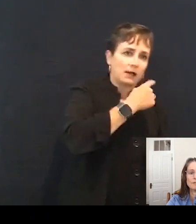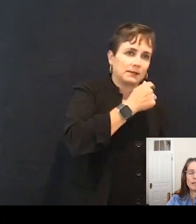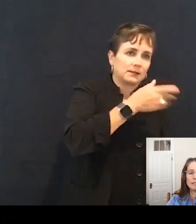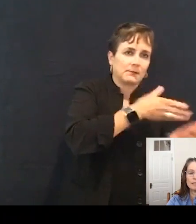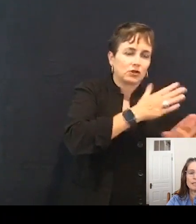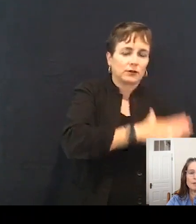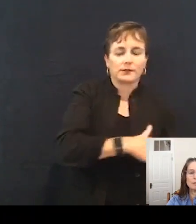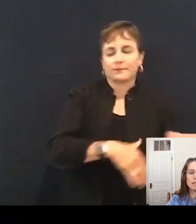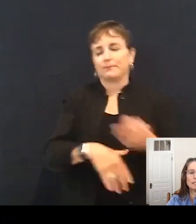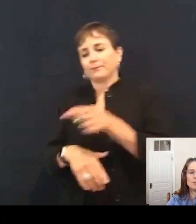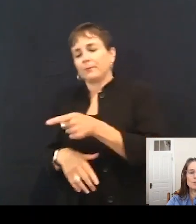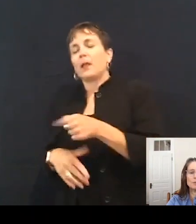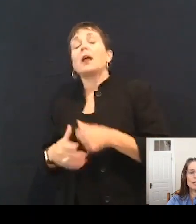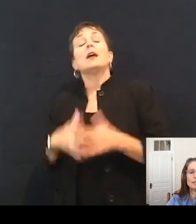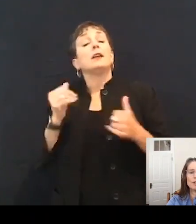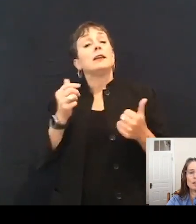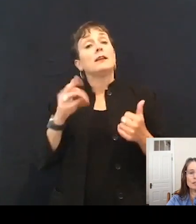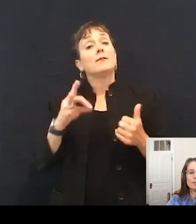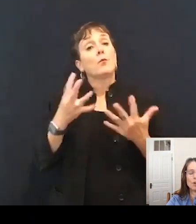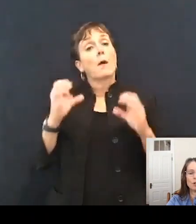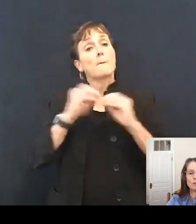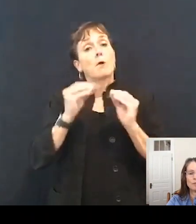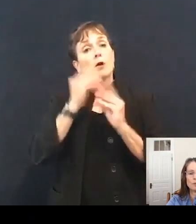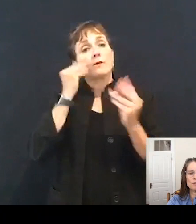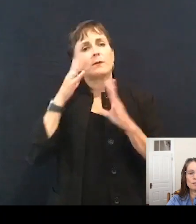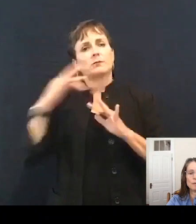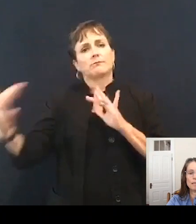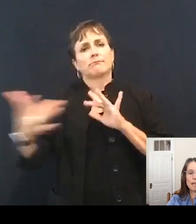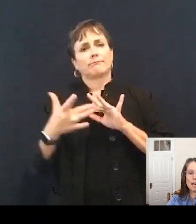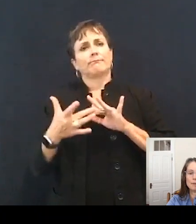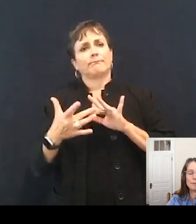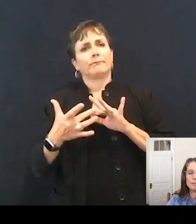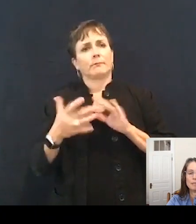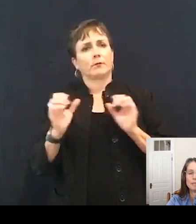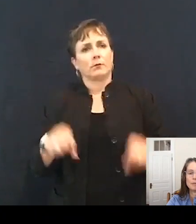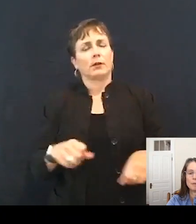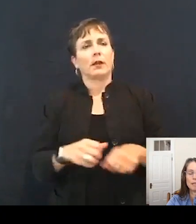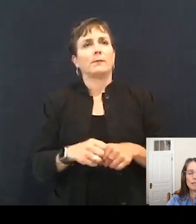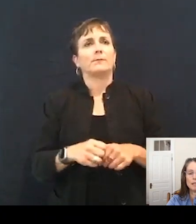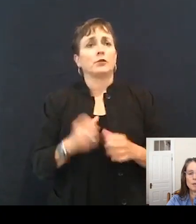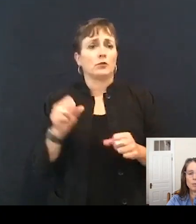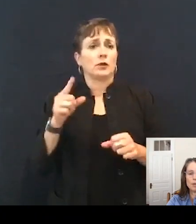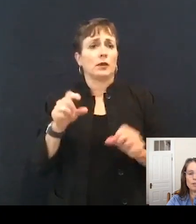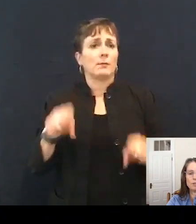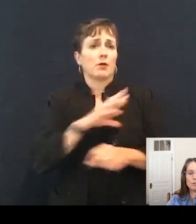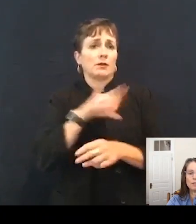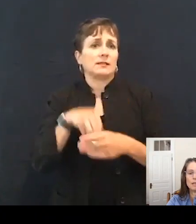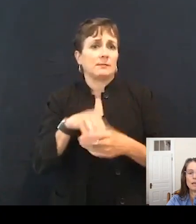Finally, I would like to acknowledge all of those in my lab, my collaborators,